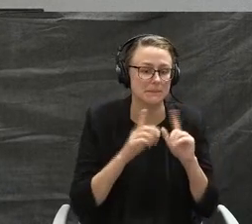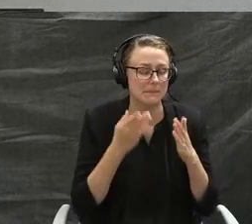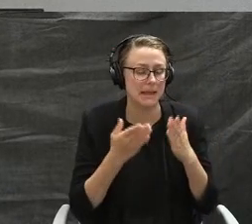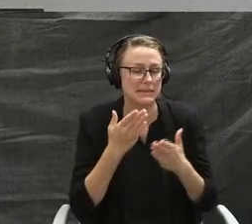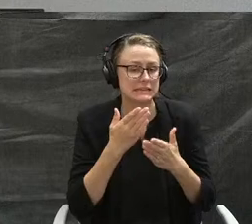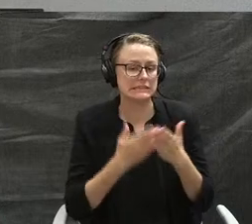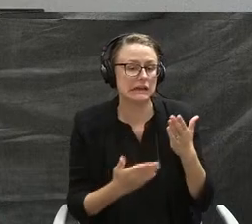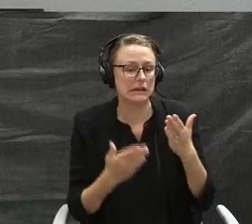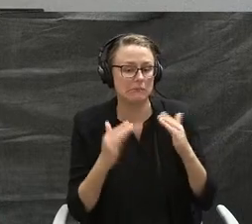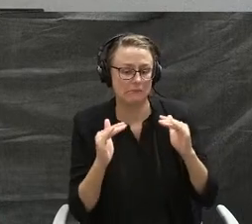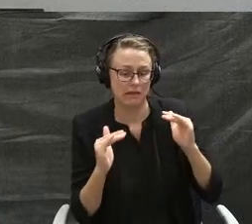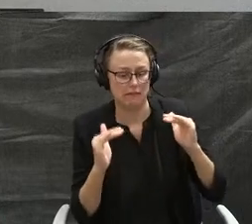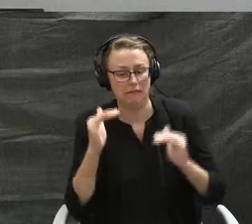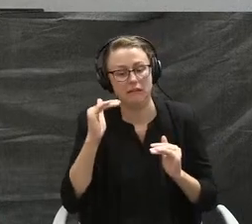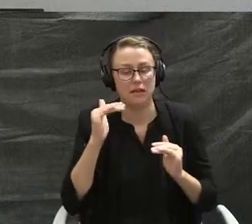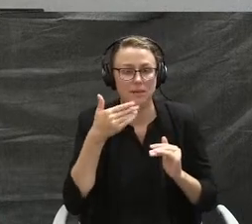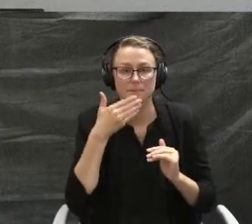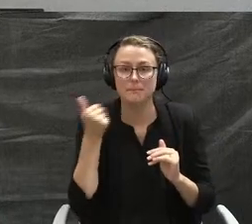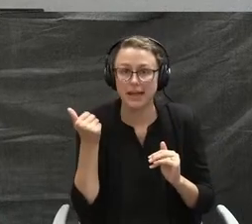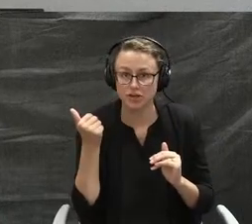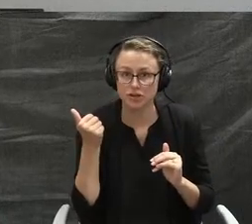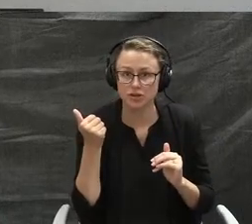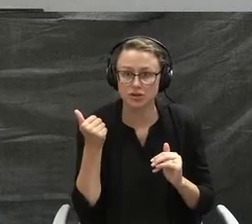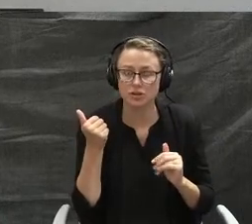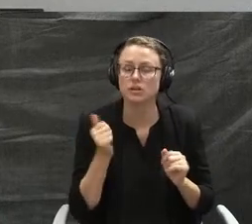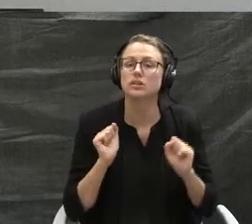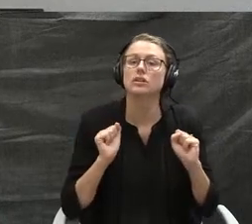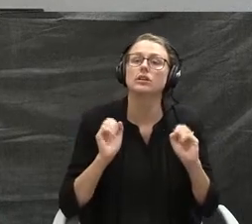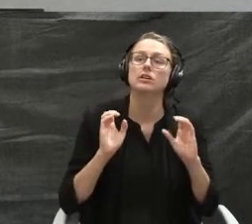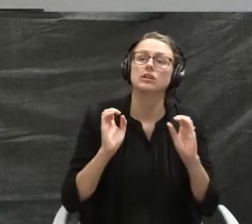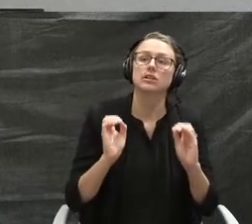really serve students at all levels better? And so you know